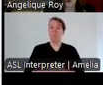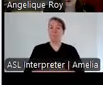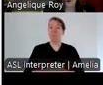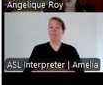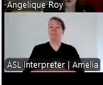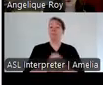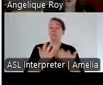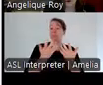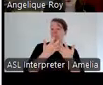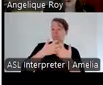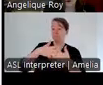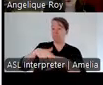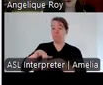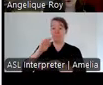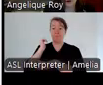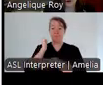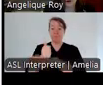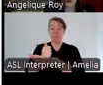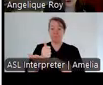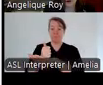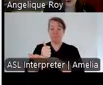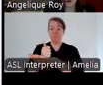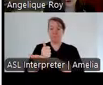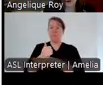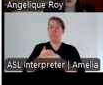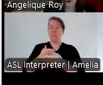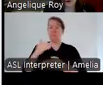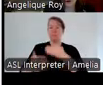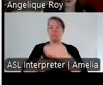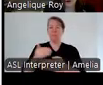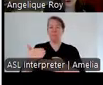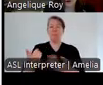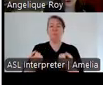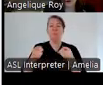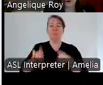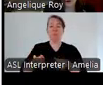we're going to share the steps our colleagues took to actually add the icons in lib apps.